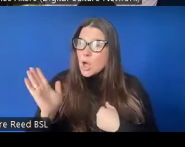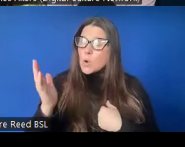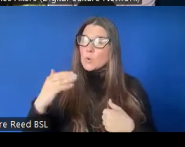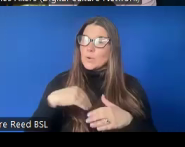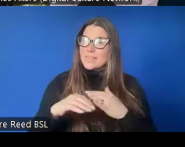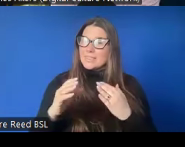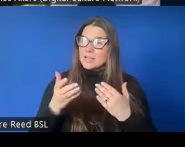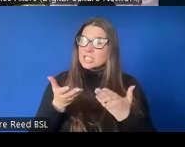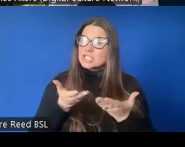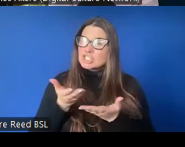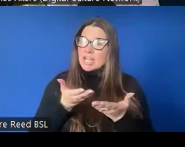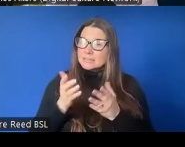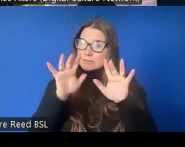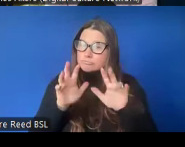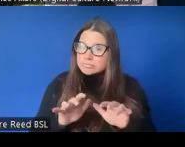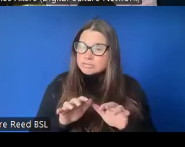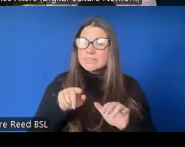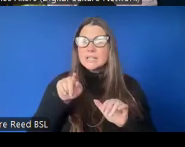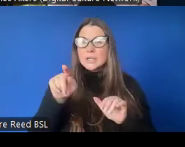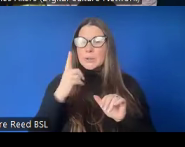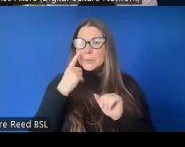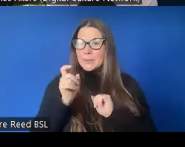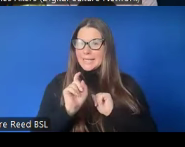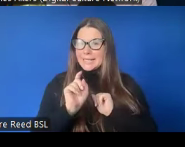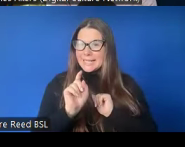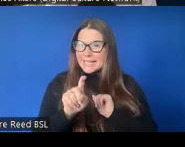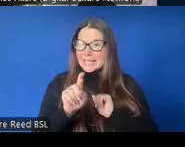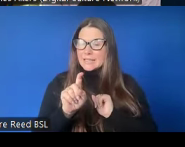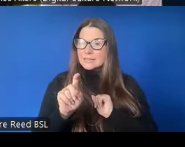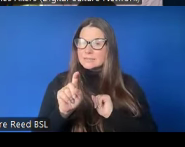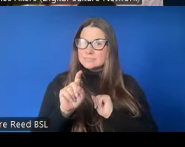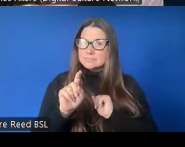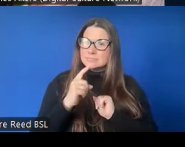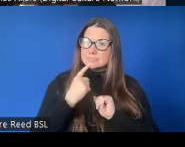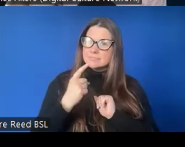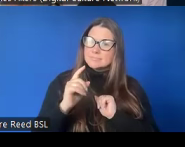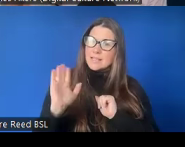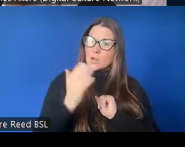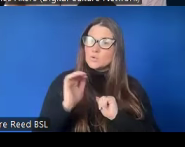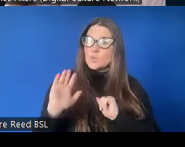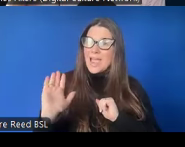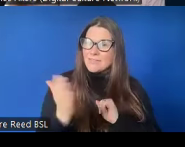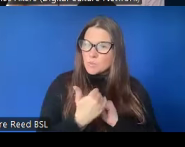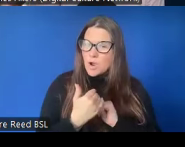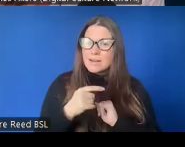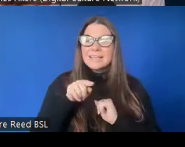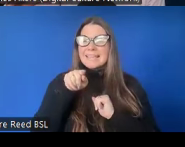then everybody can see it, and so just as the hosts and panelists. If you do find all the notifications quite distracting,